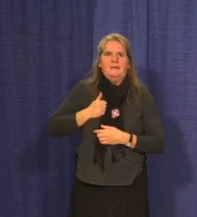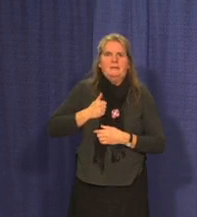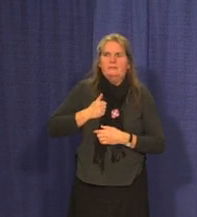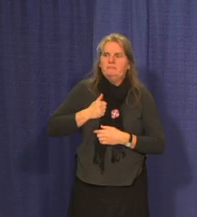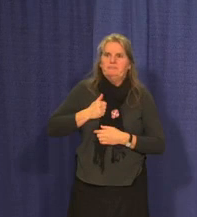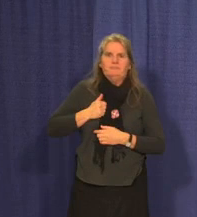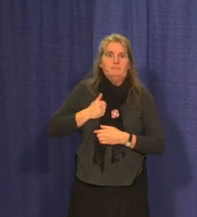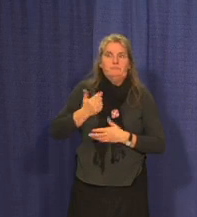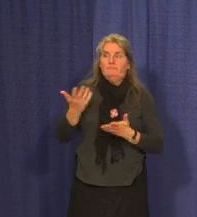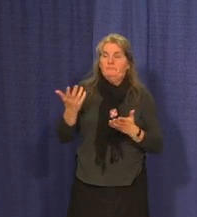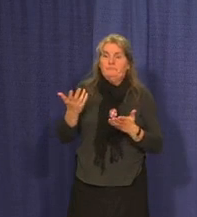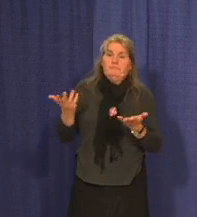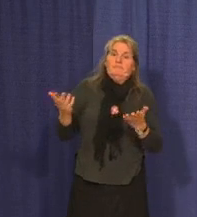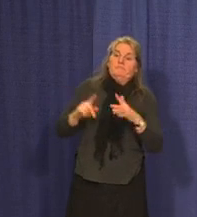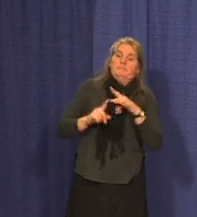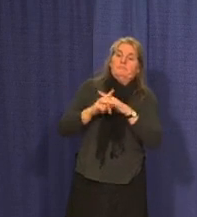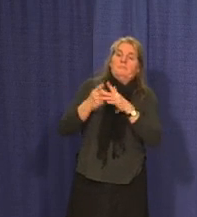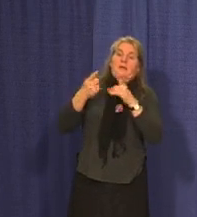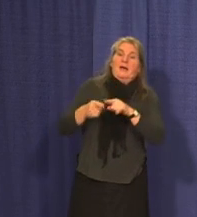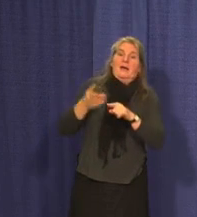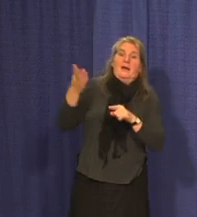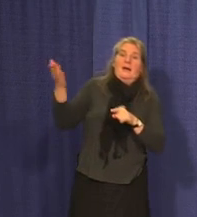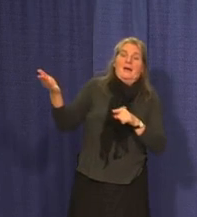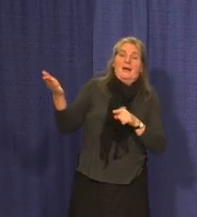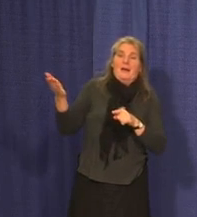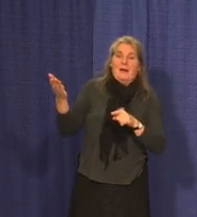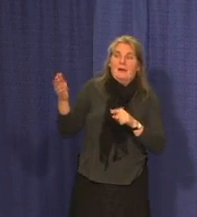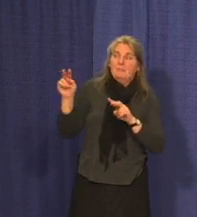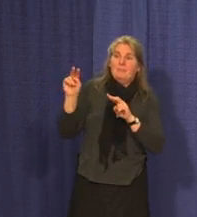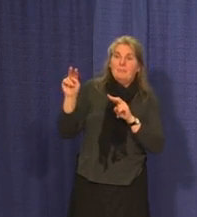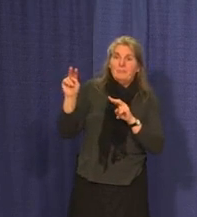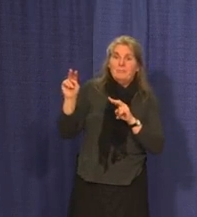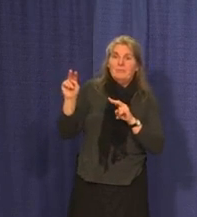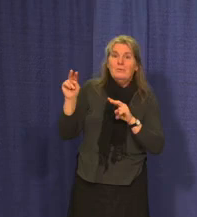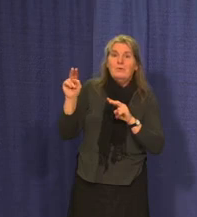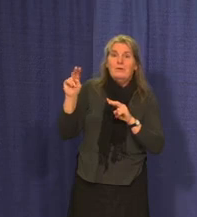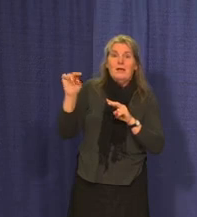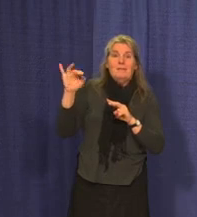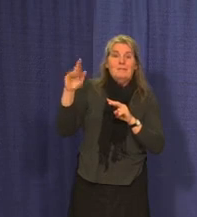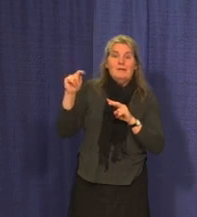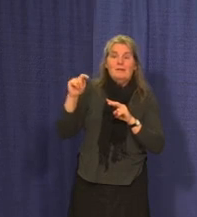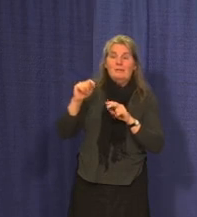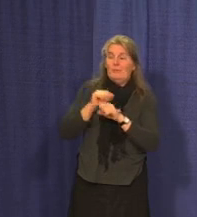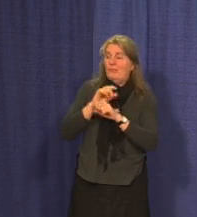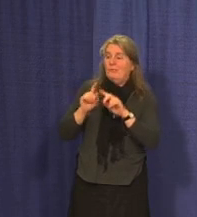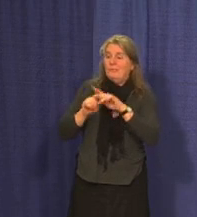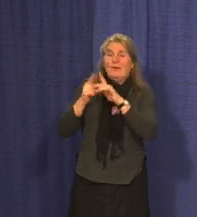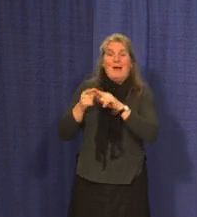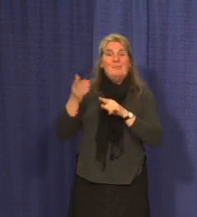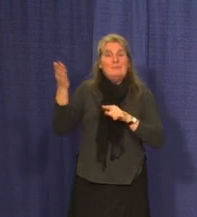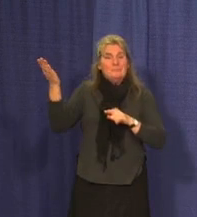the country -- Nunavut. As we all know and are watching closely with our friends and